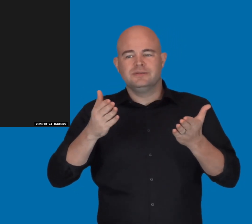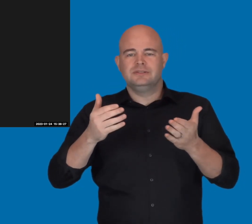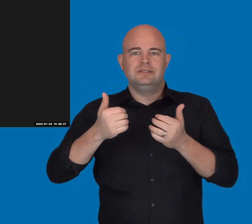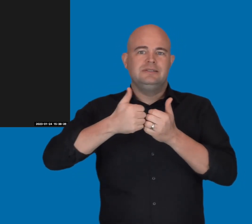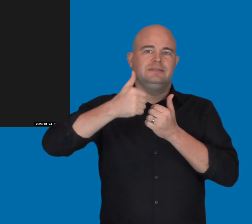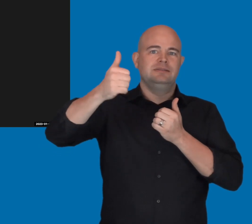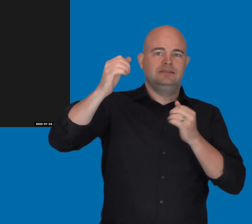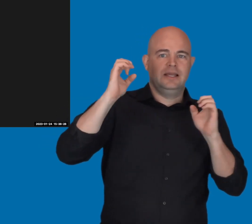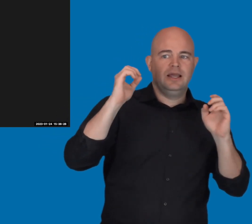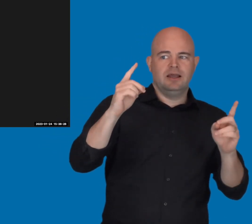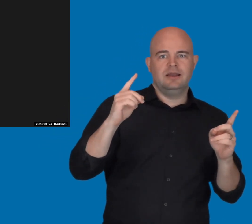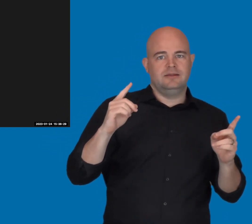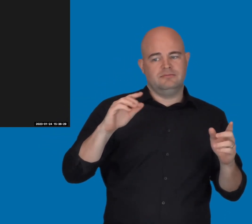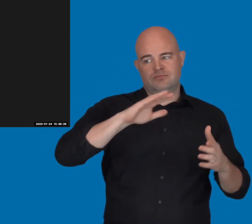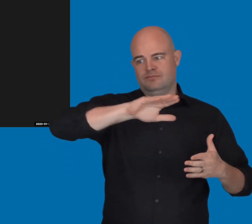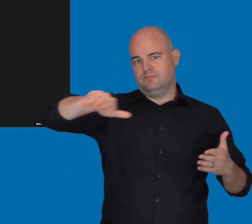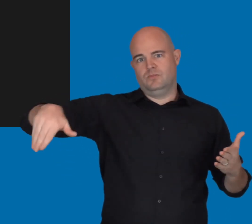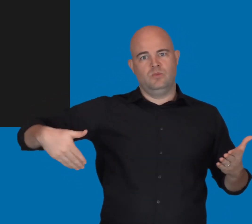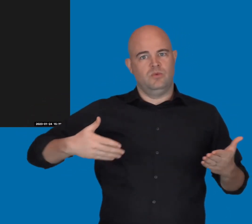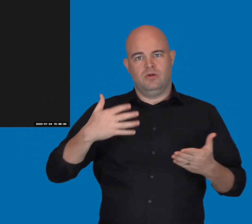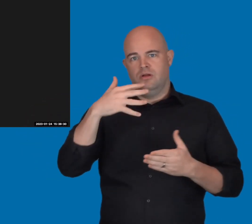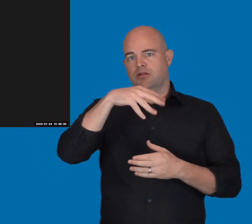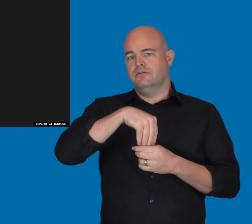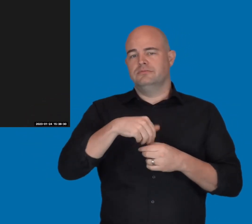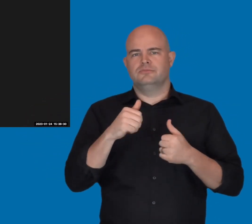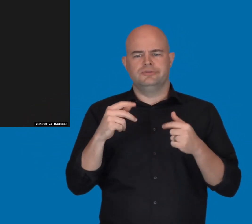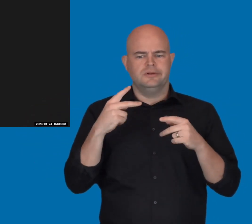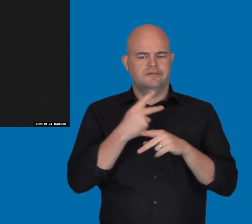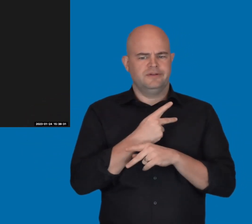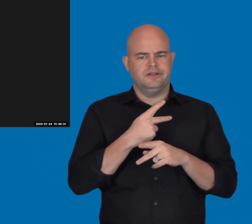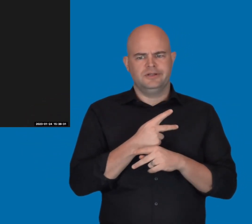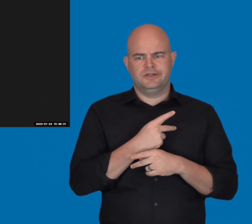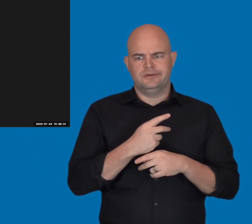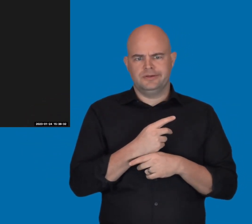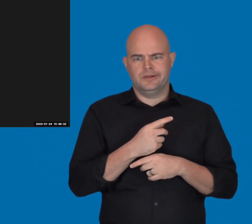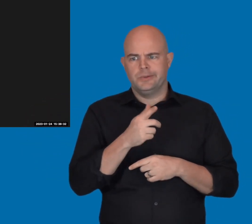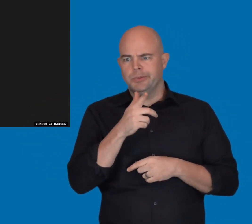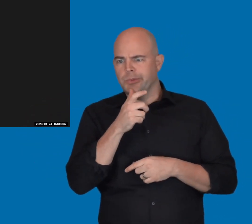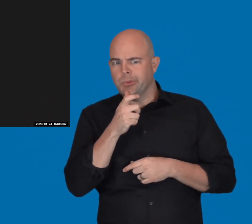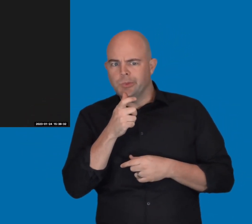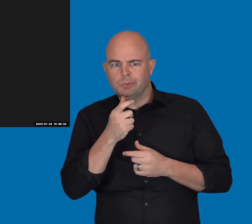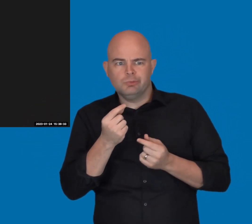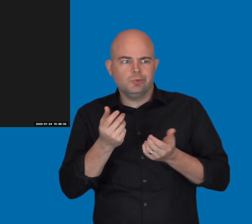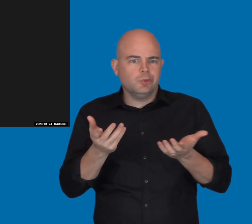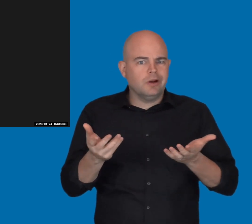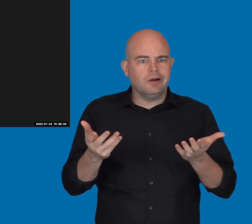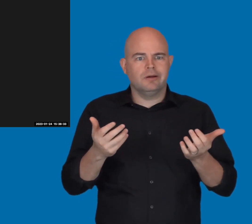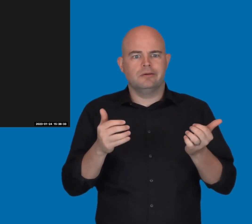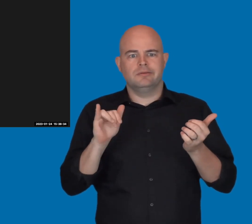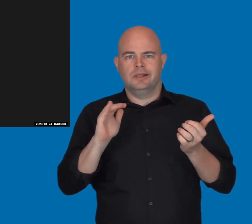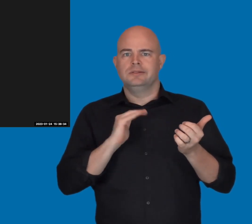out zero textbook cost courses and programs how do we bake in that those are going